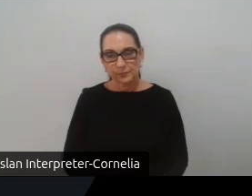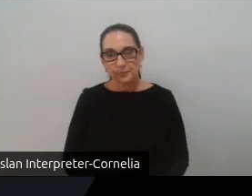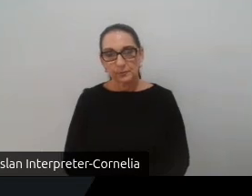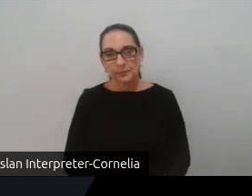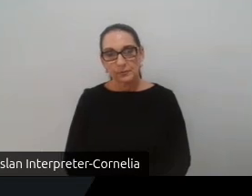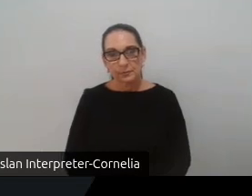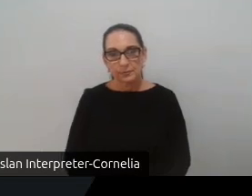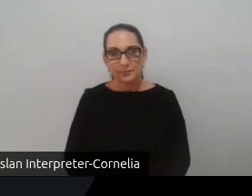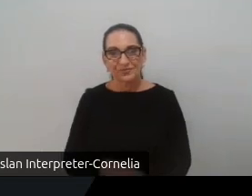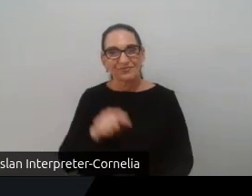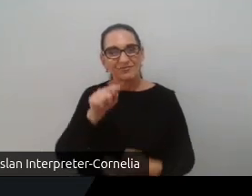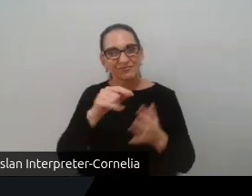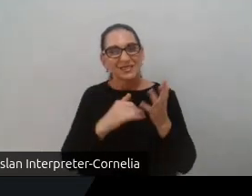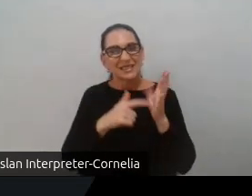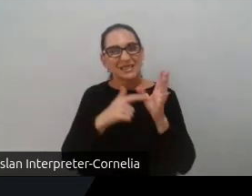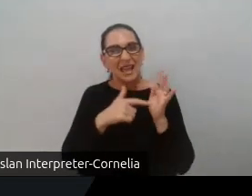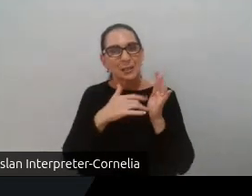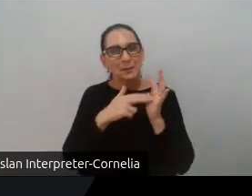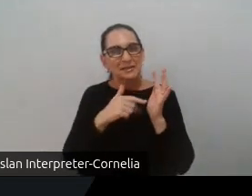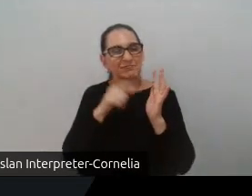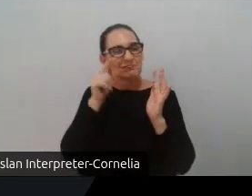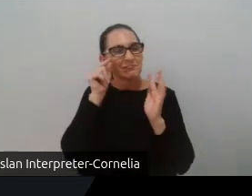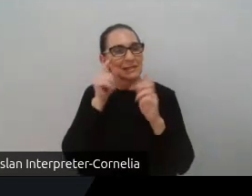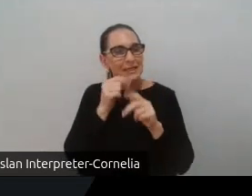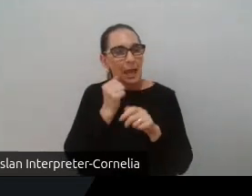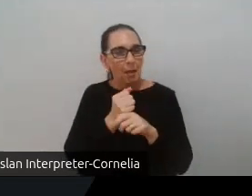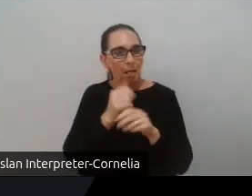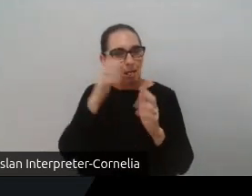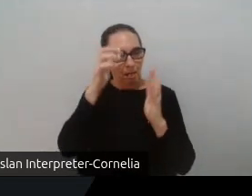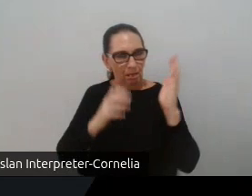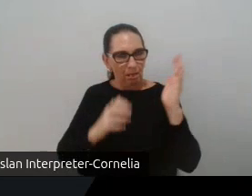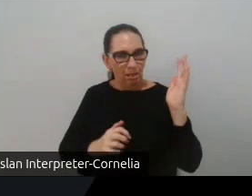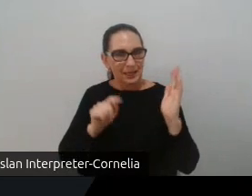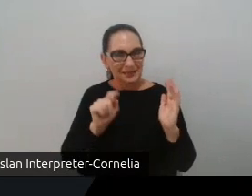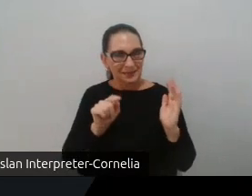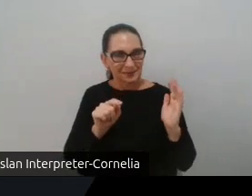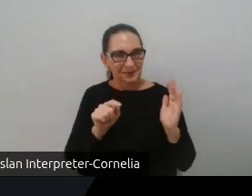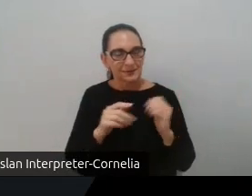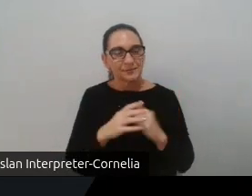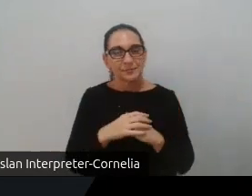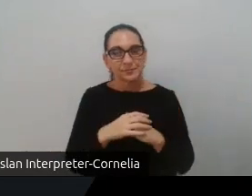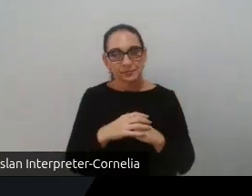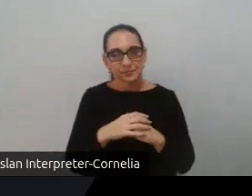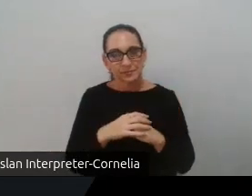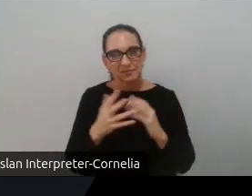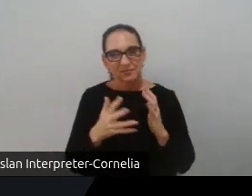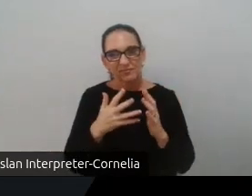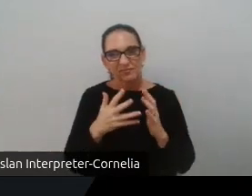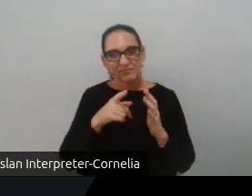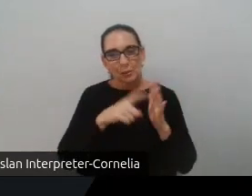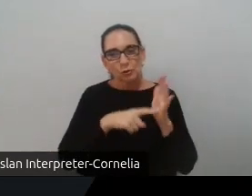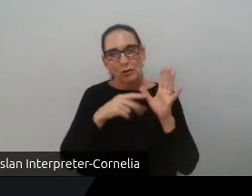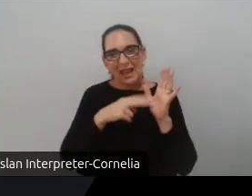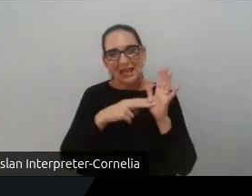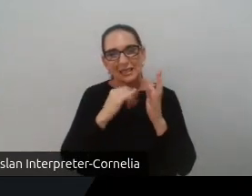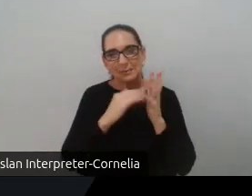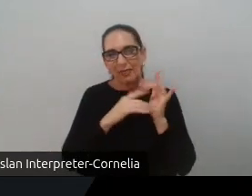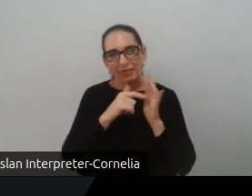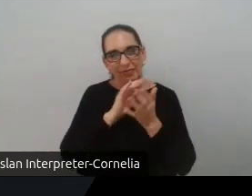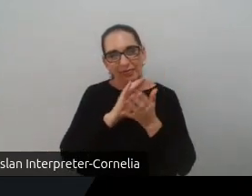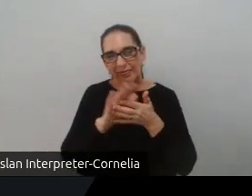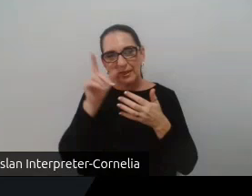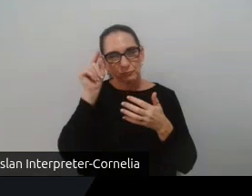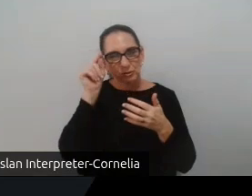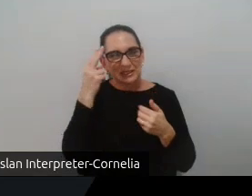a statement example that we have provided to you guys. Um again, we've used Jane here. Um, and we